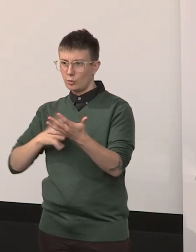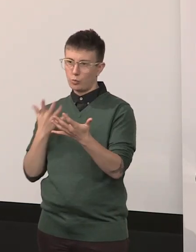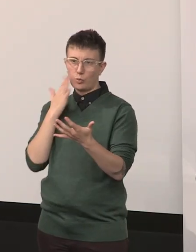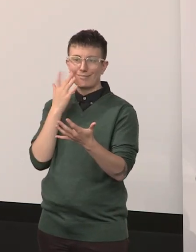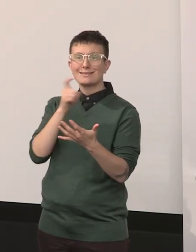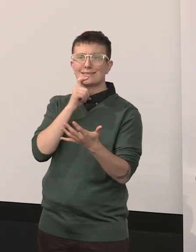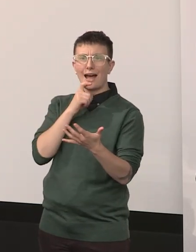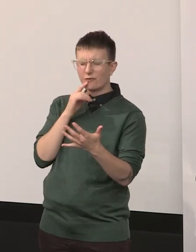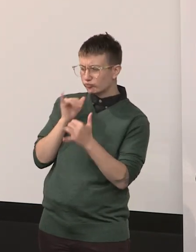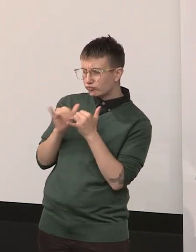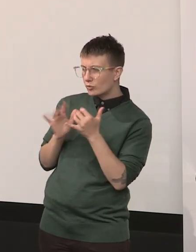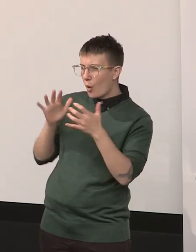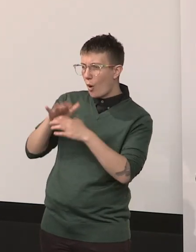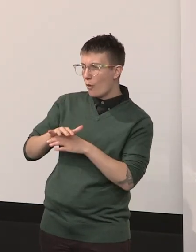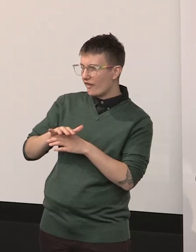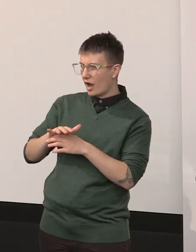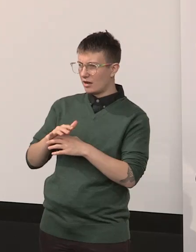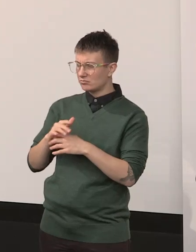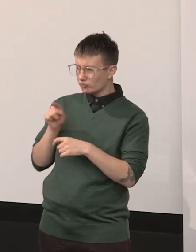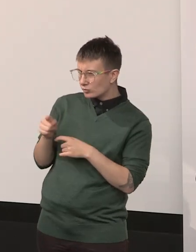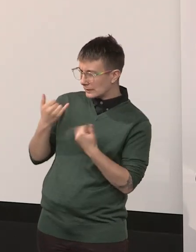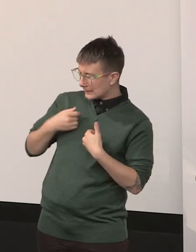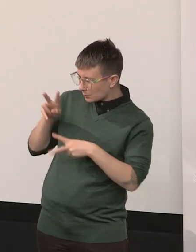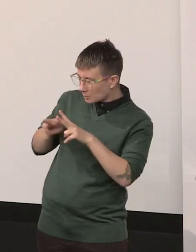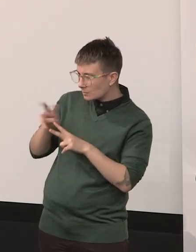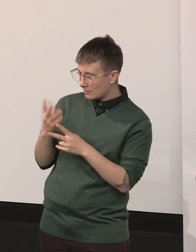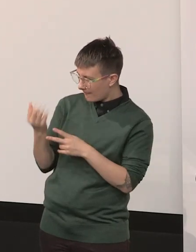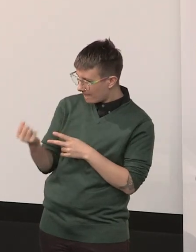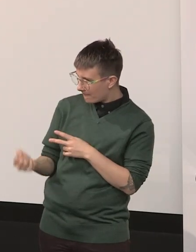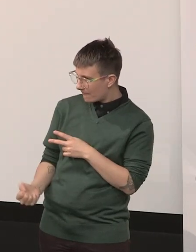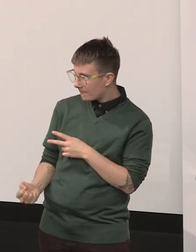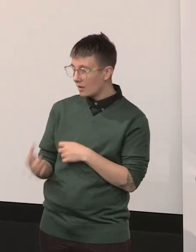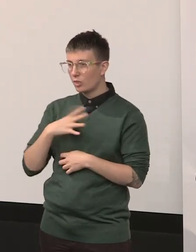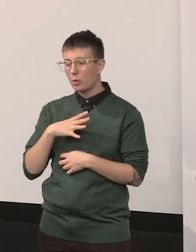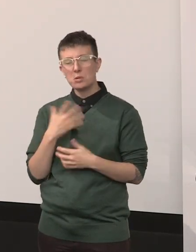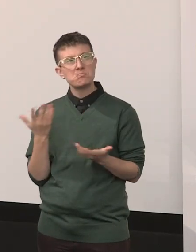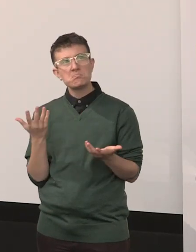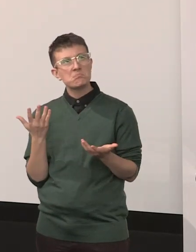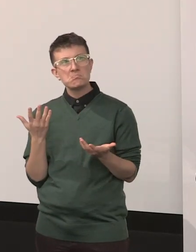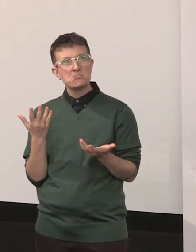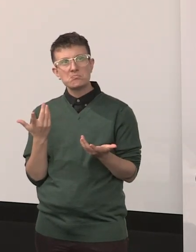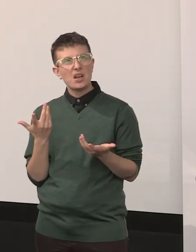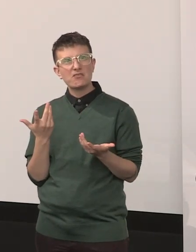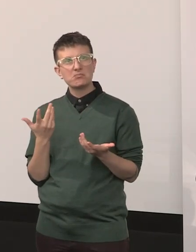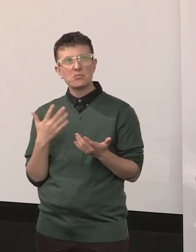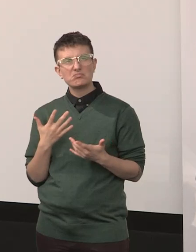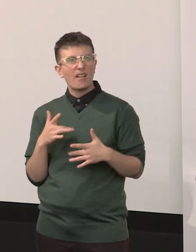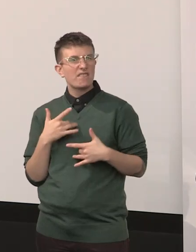looked at the exit health interview done with her, which is very explicit around symptoms, and again I think